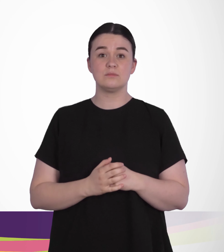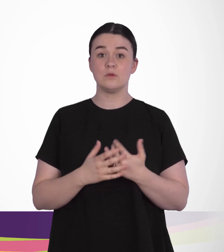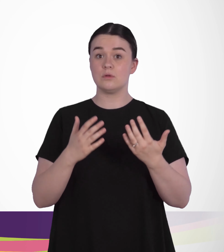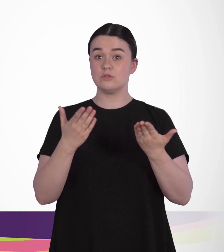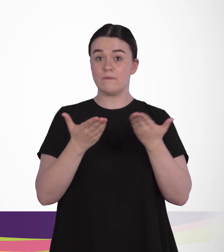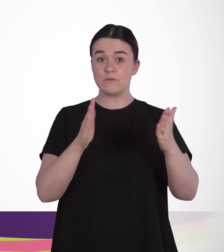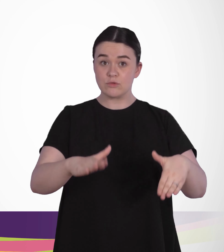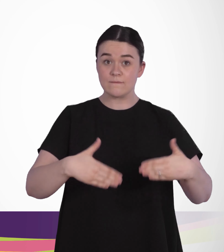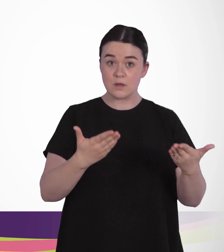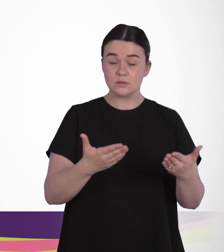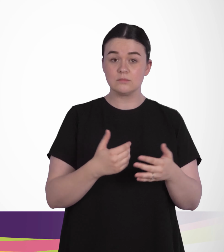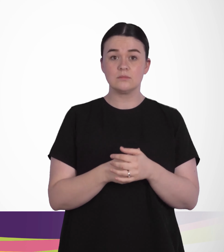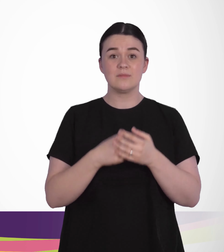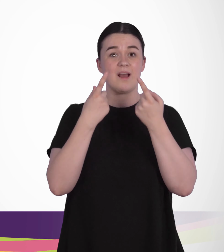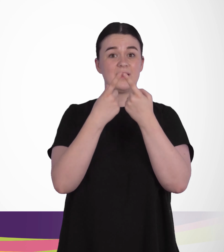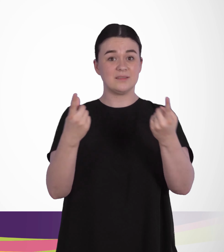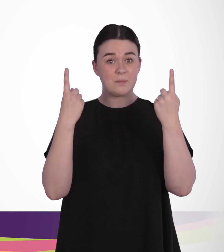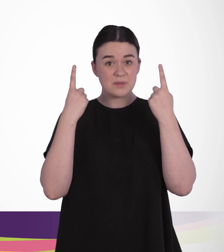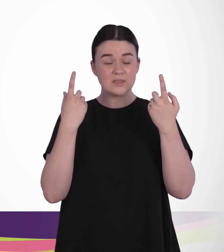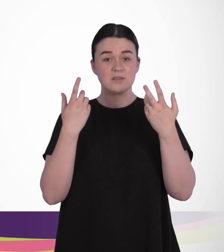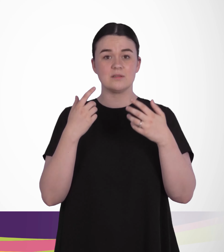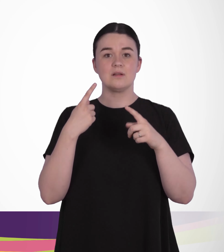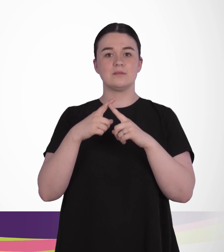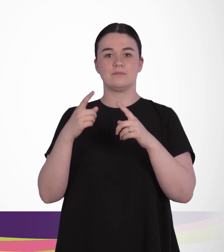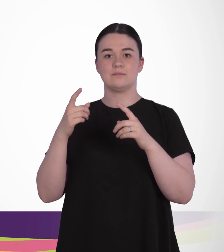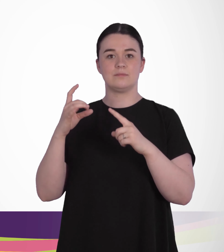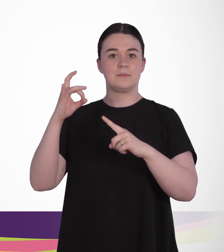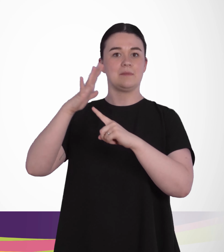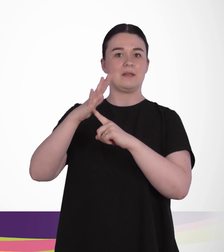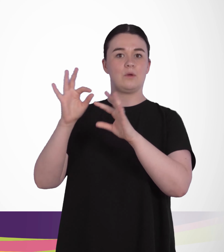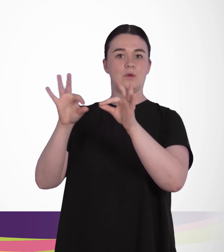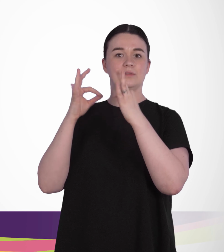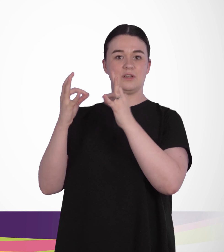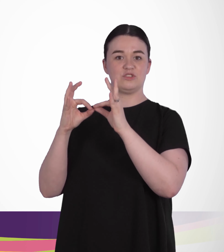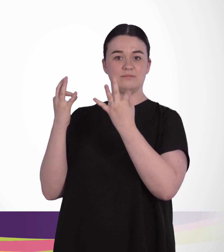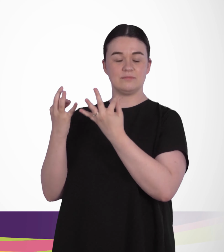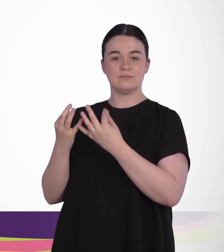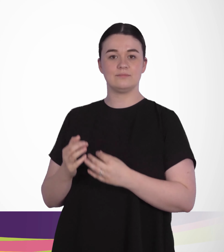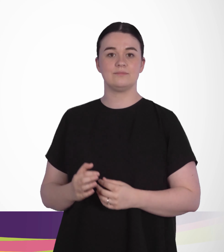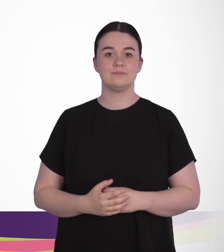service providers, academics and peak organisations.